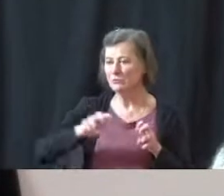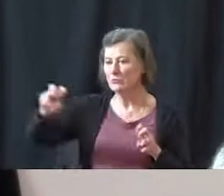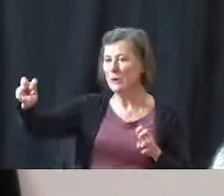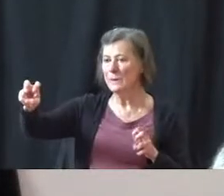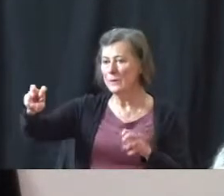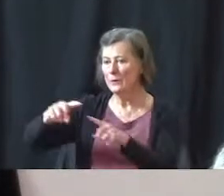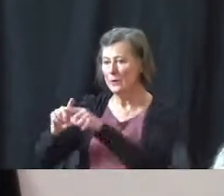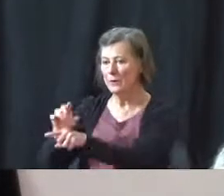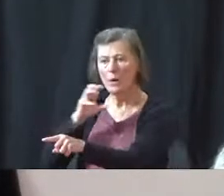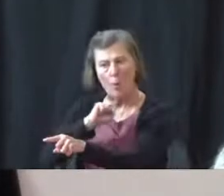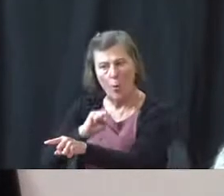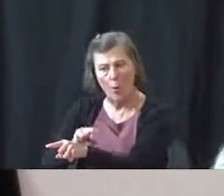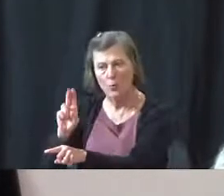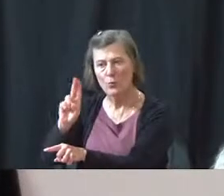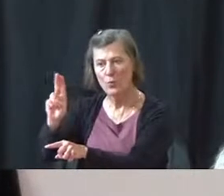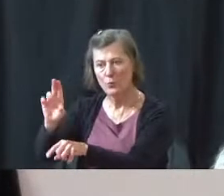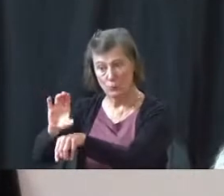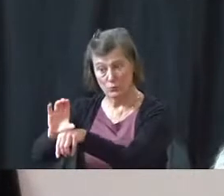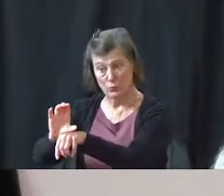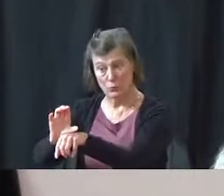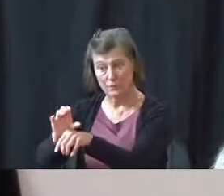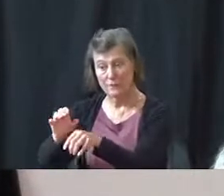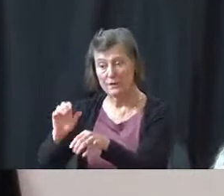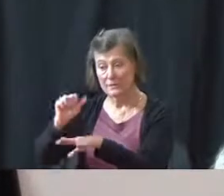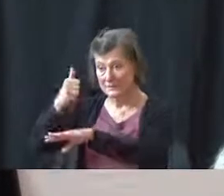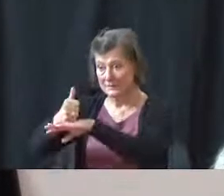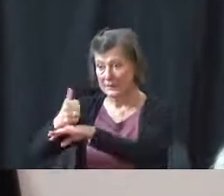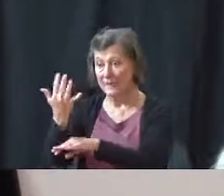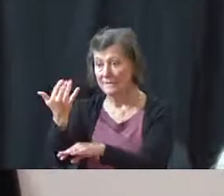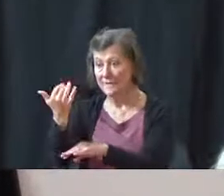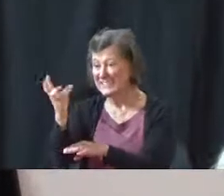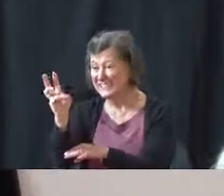Old unitarian church, founded in 1568. Can you believe it?